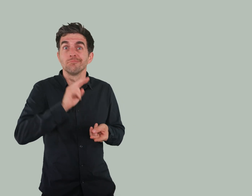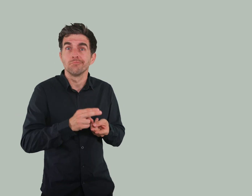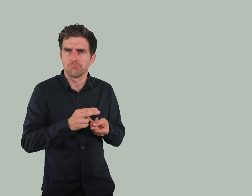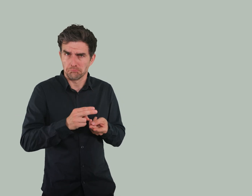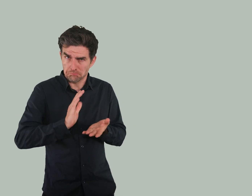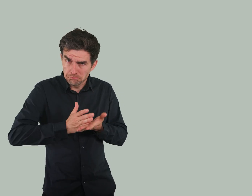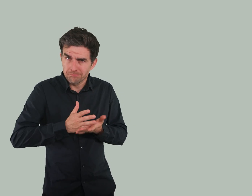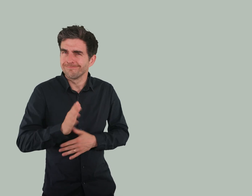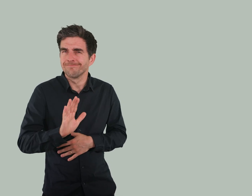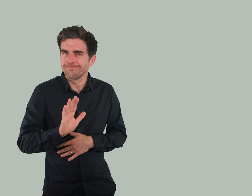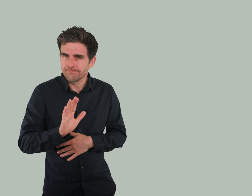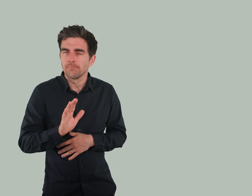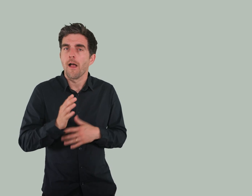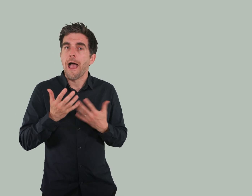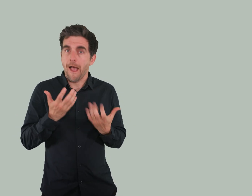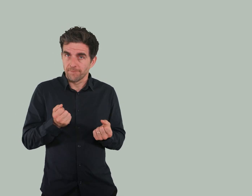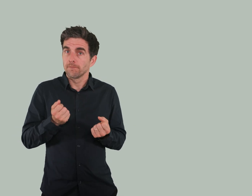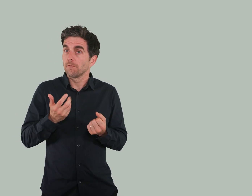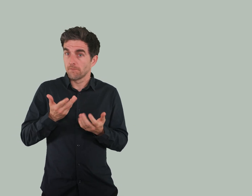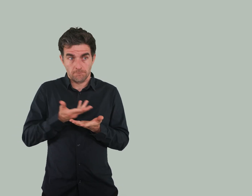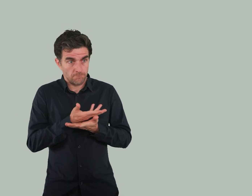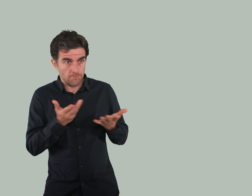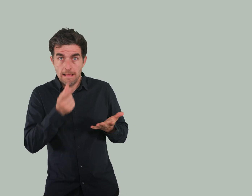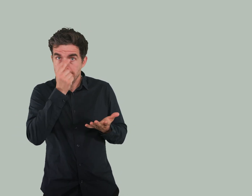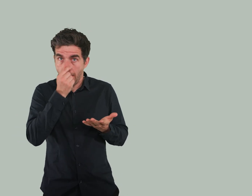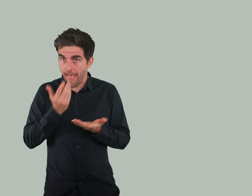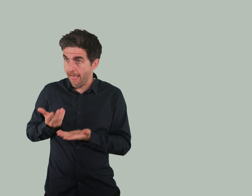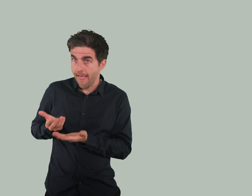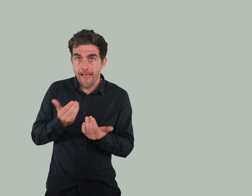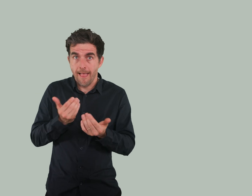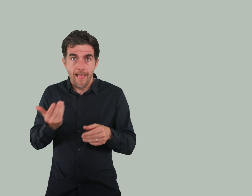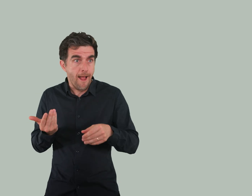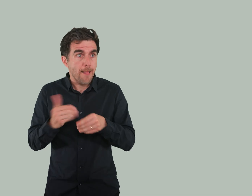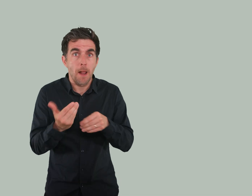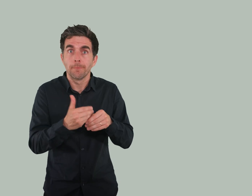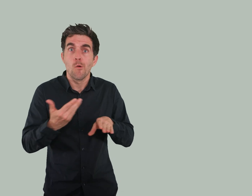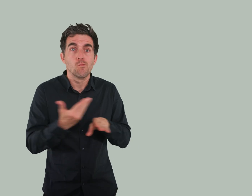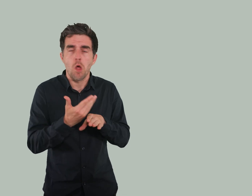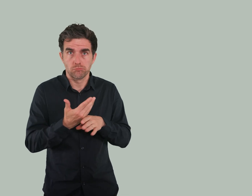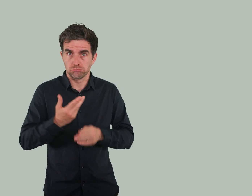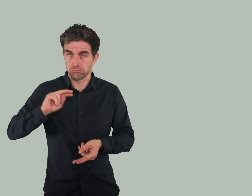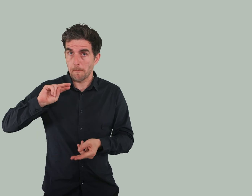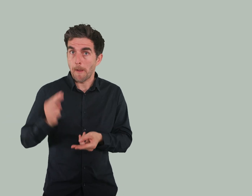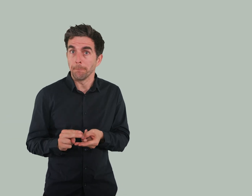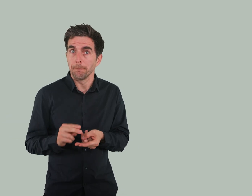It is that the routes into work have narrowed.